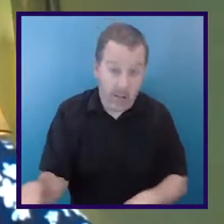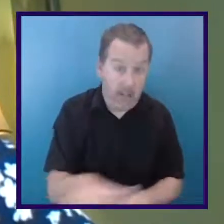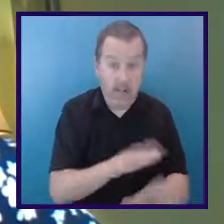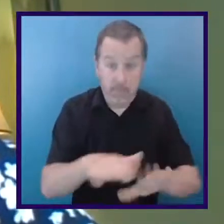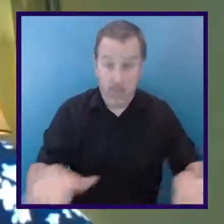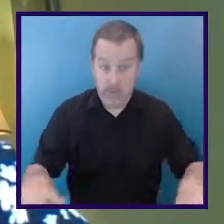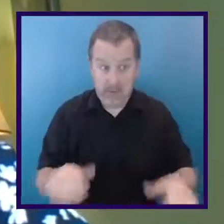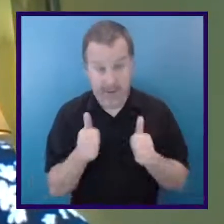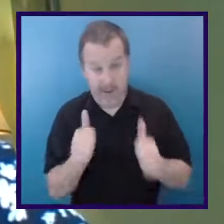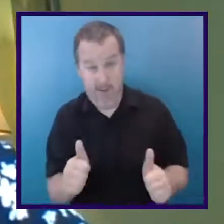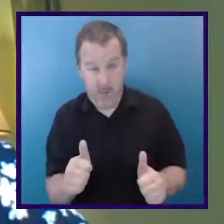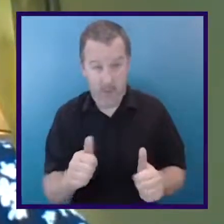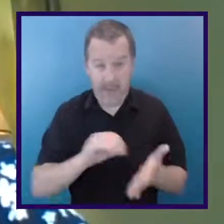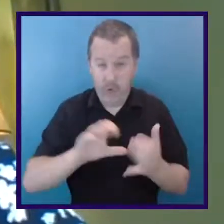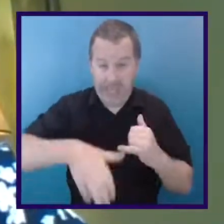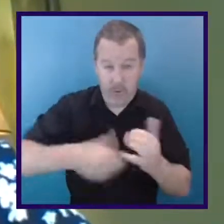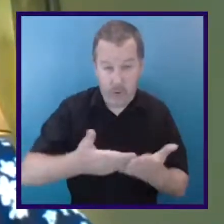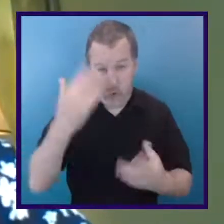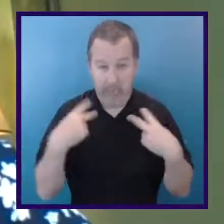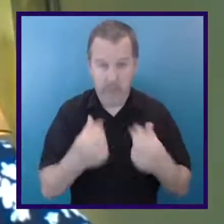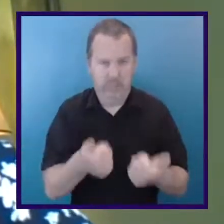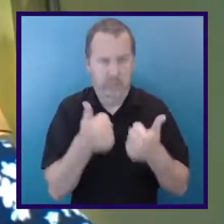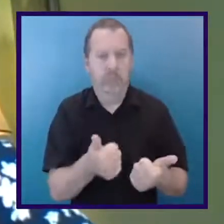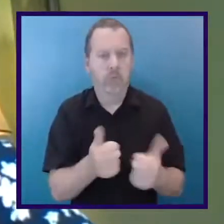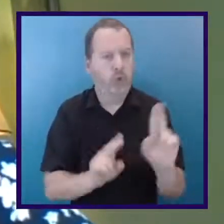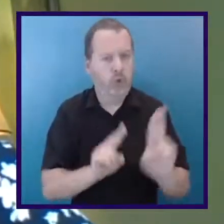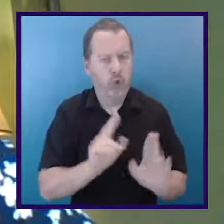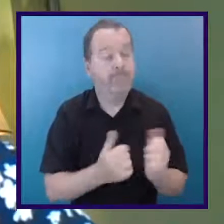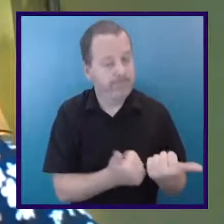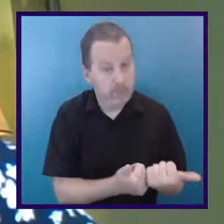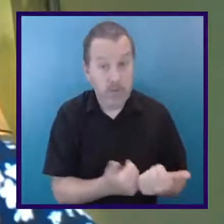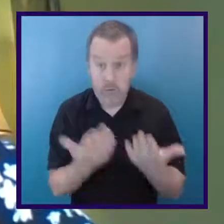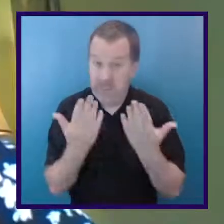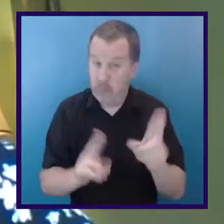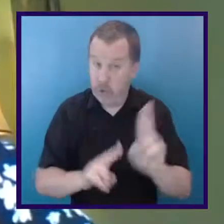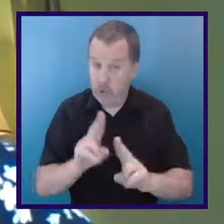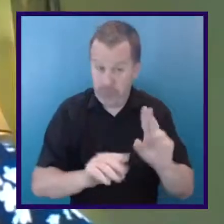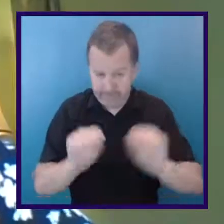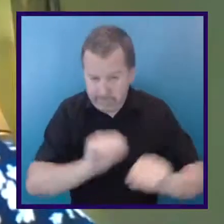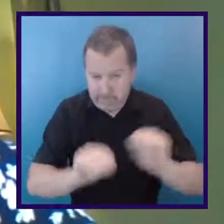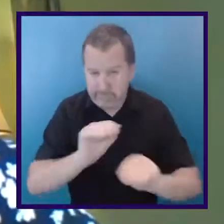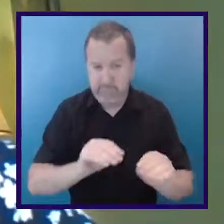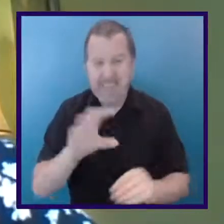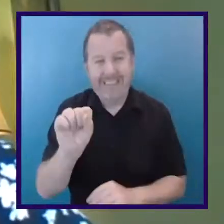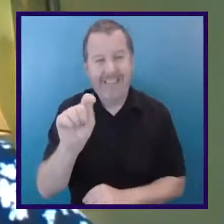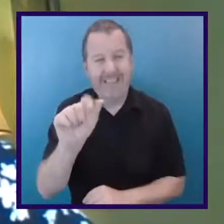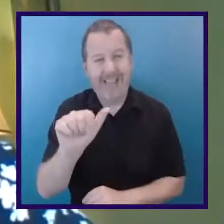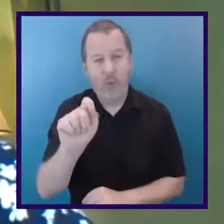for all pupils to learn language would be very welcome. Would you agree that it's time now to develop a statutory curriculum in Northern Ireland